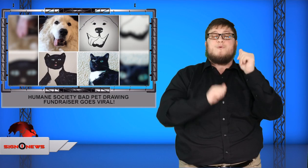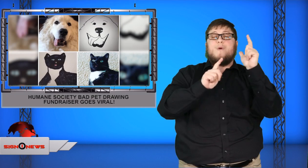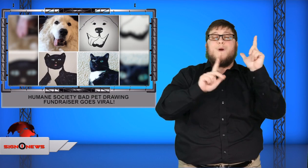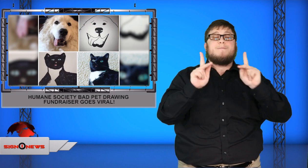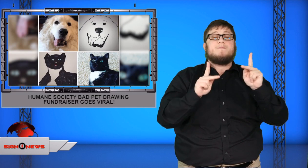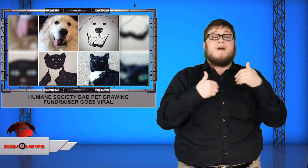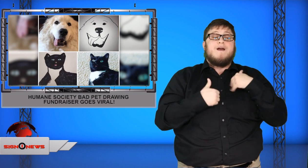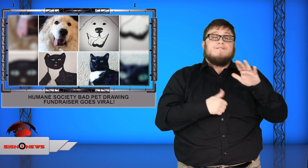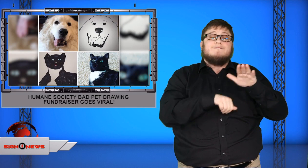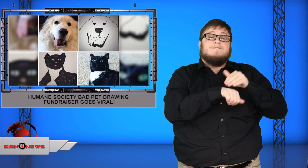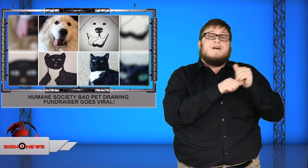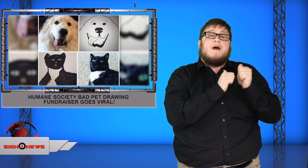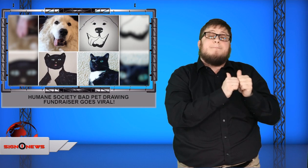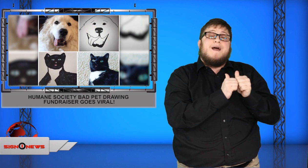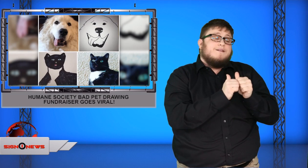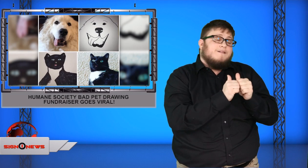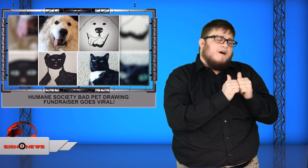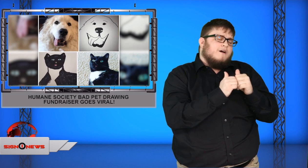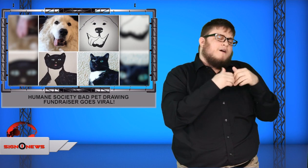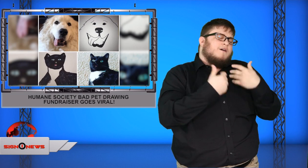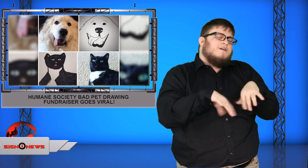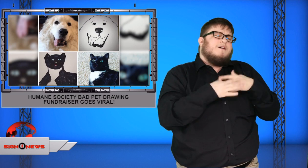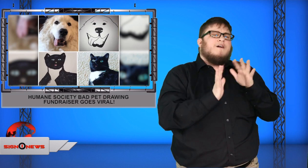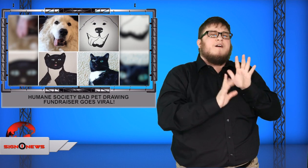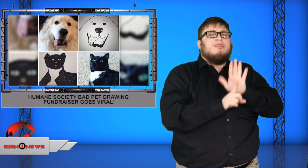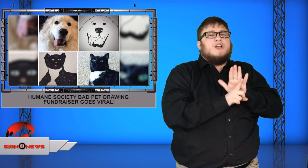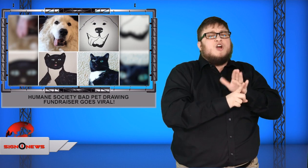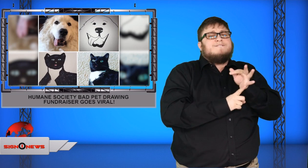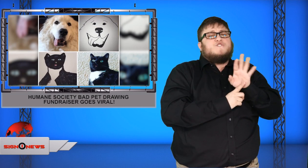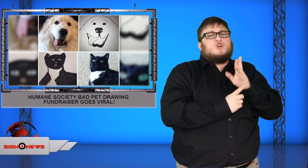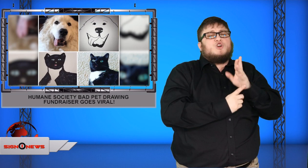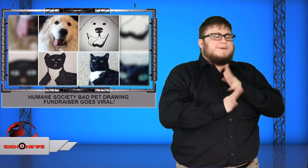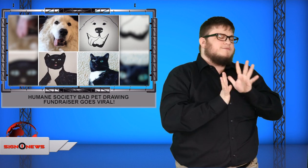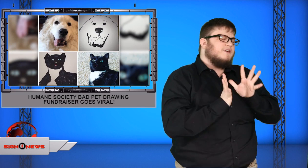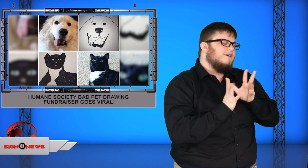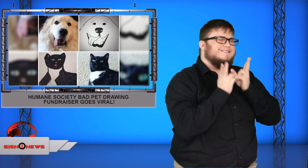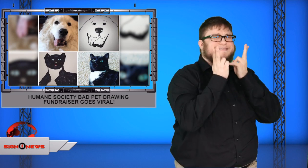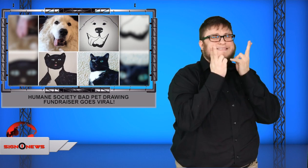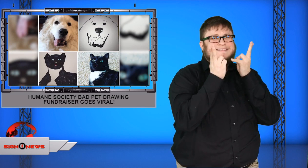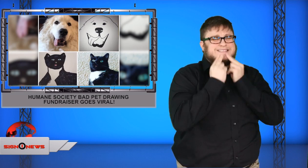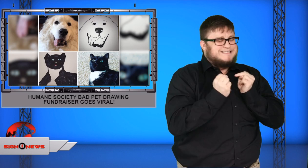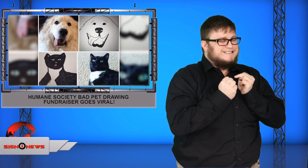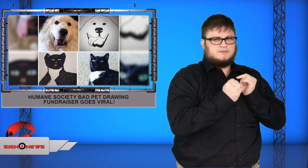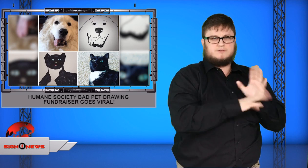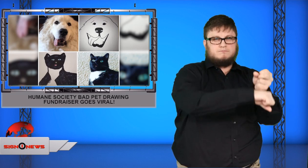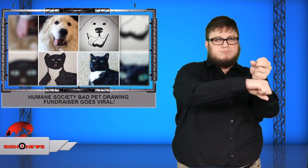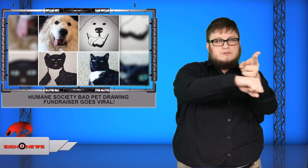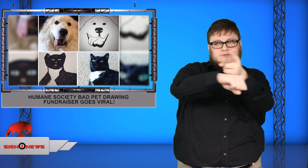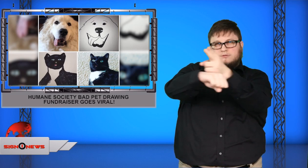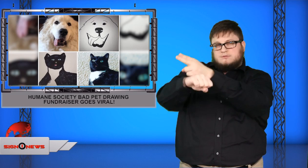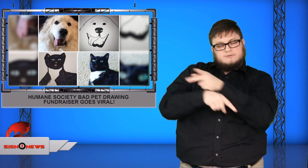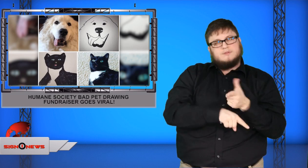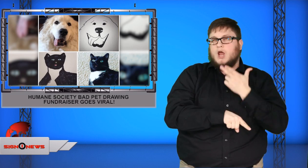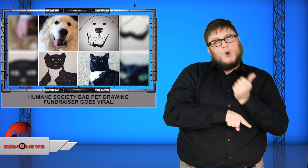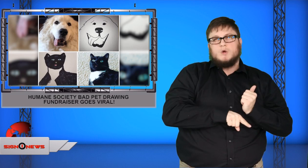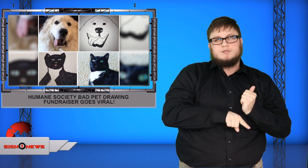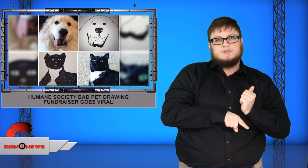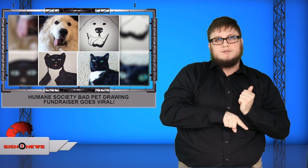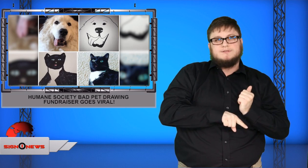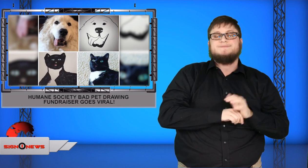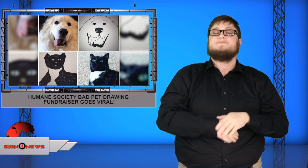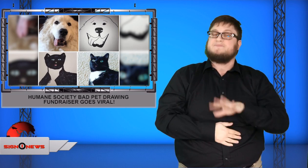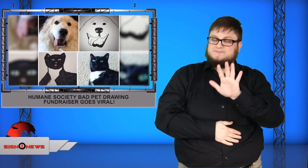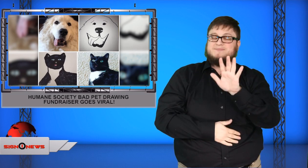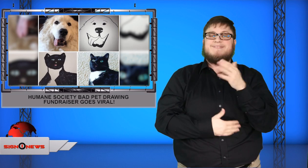All pet owners think their fur babies are the cutest!